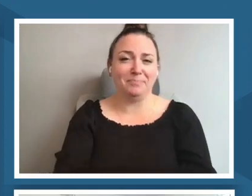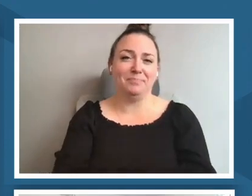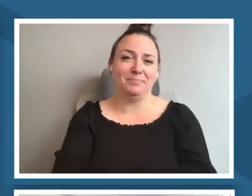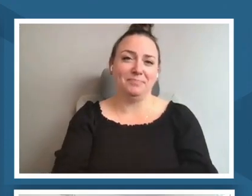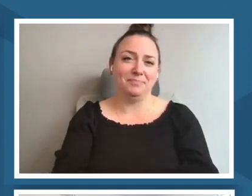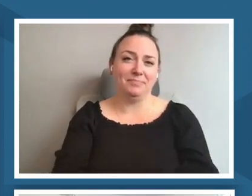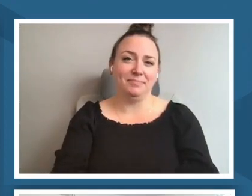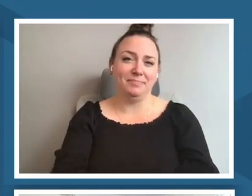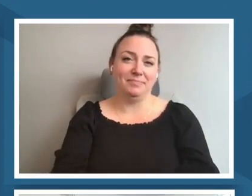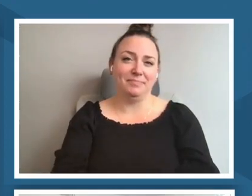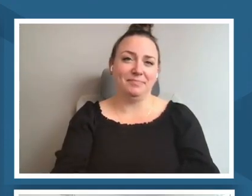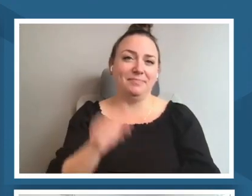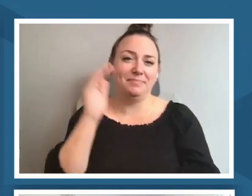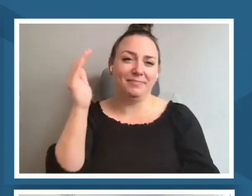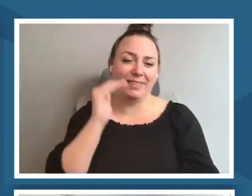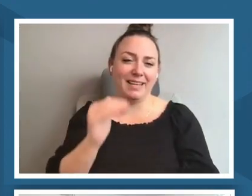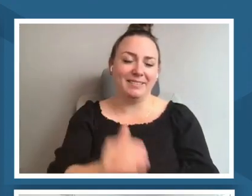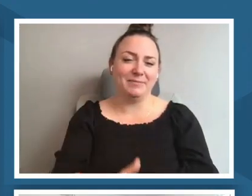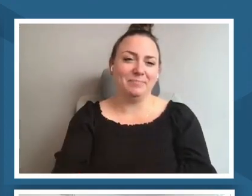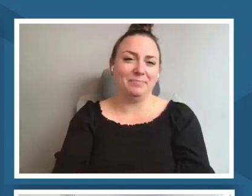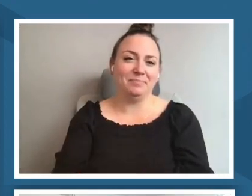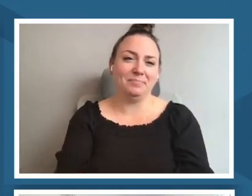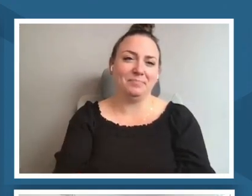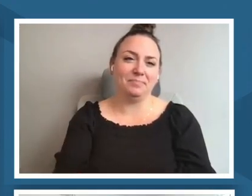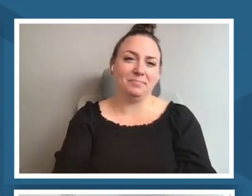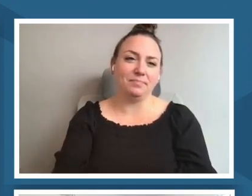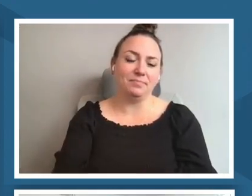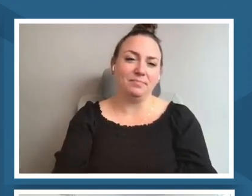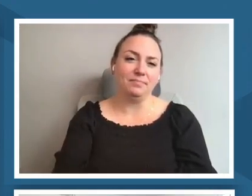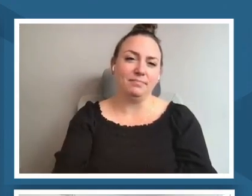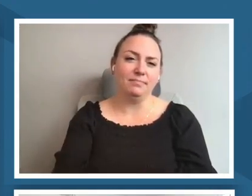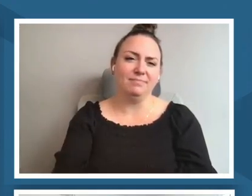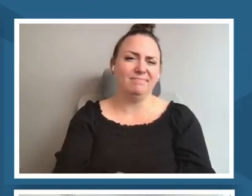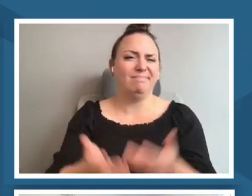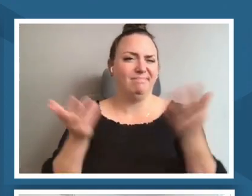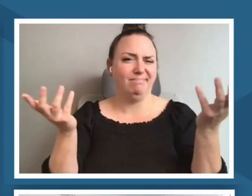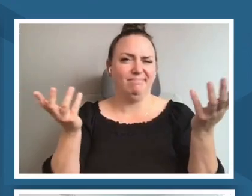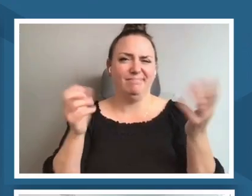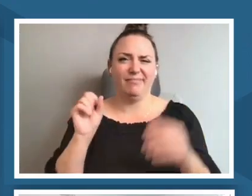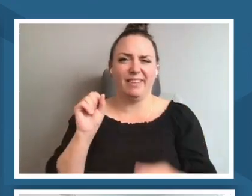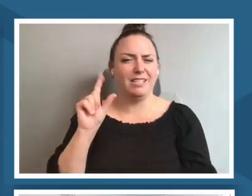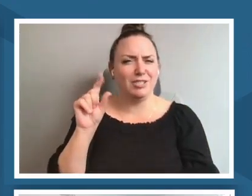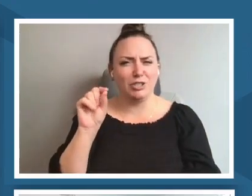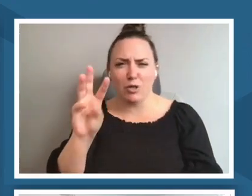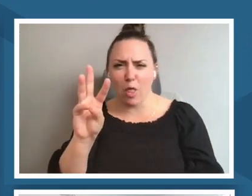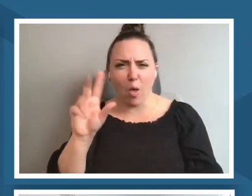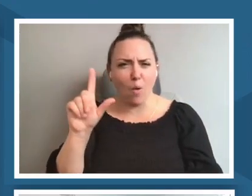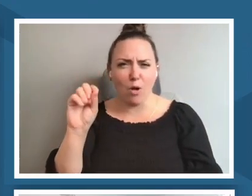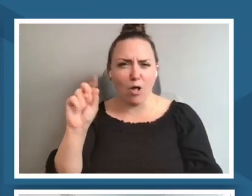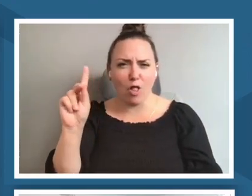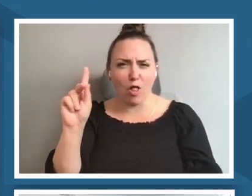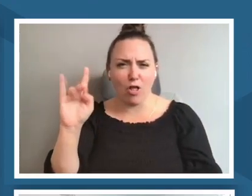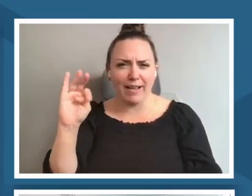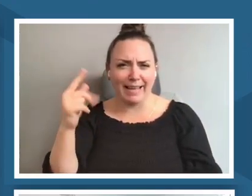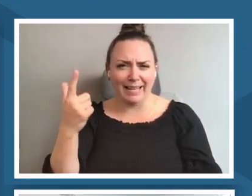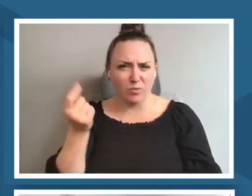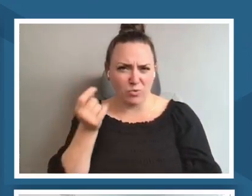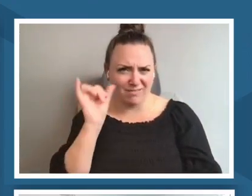next slide please so what is slow looking and what does